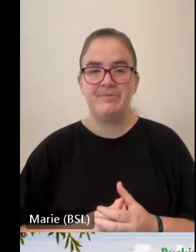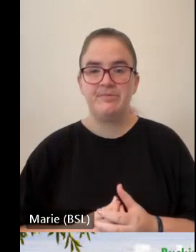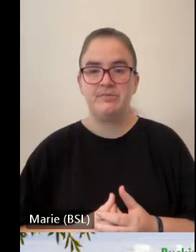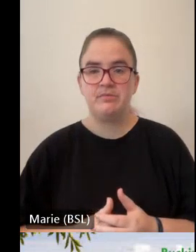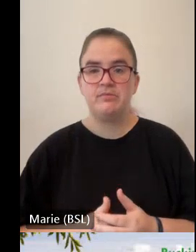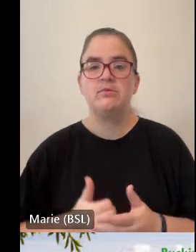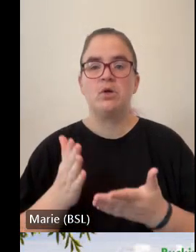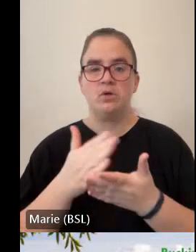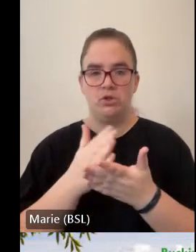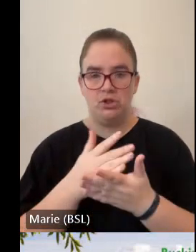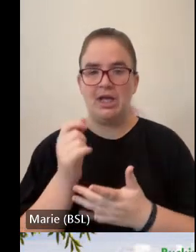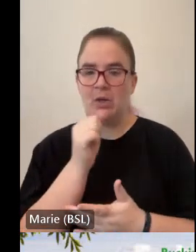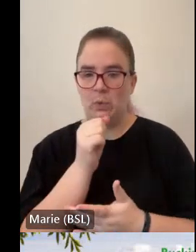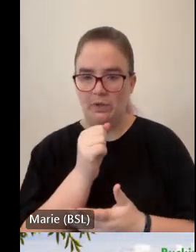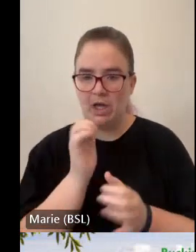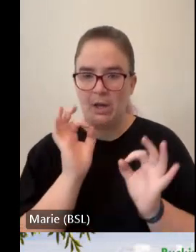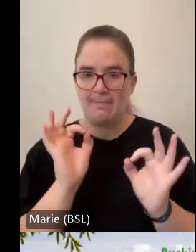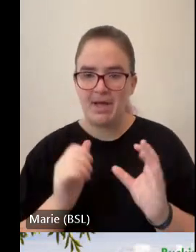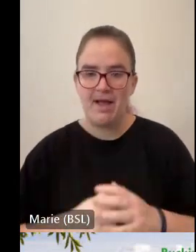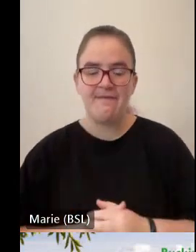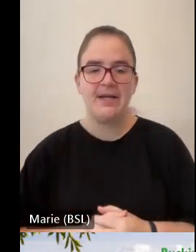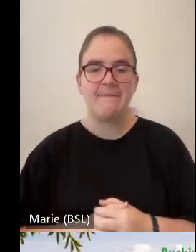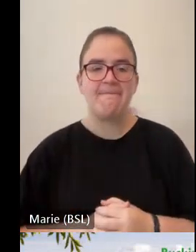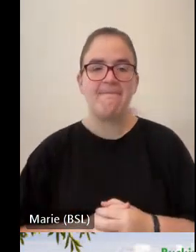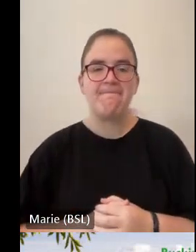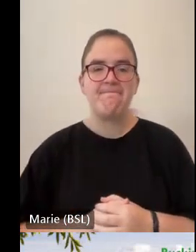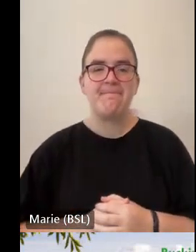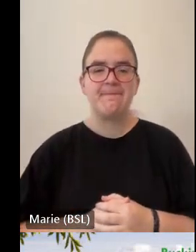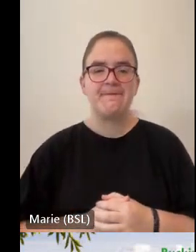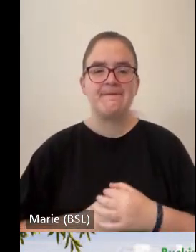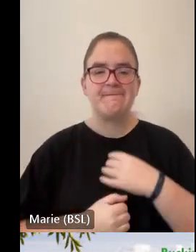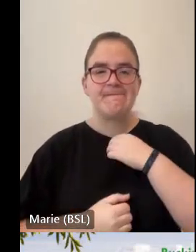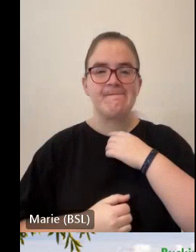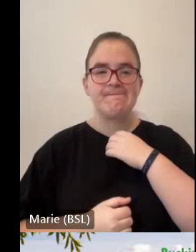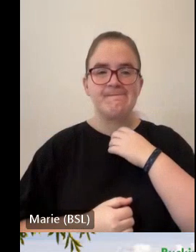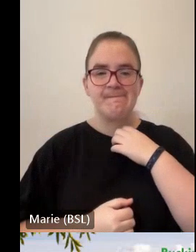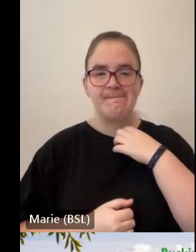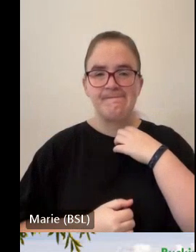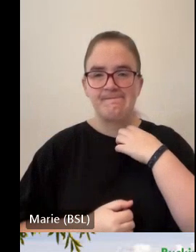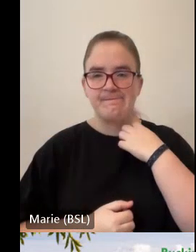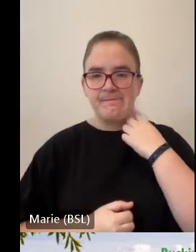Share audio. There we go. Lovely. And can everybody still have that? It might have to.